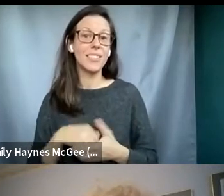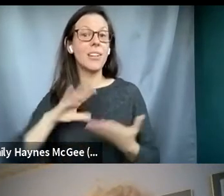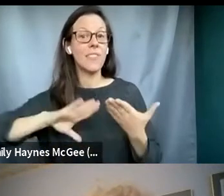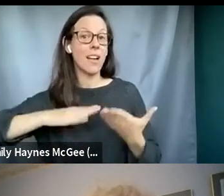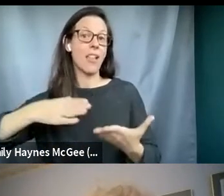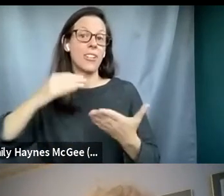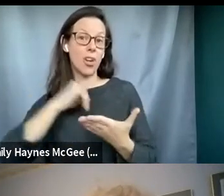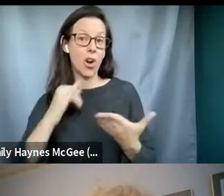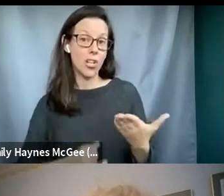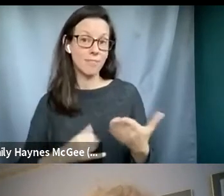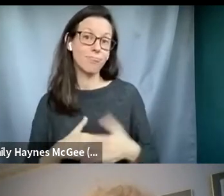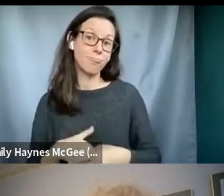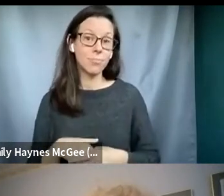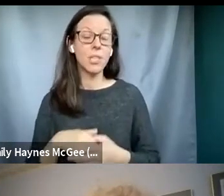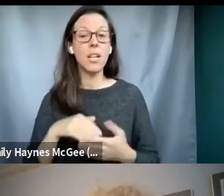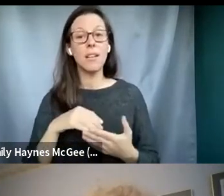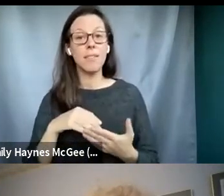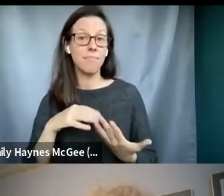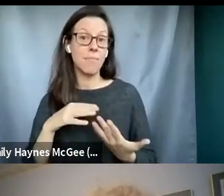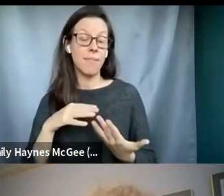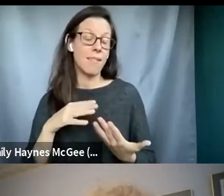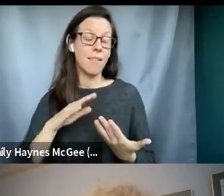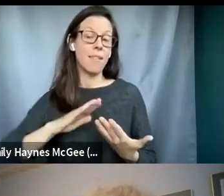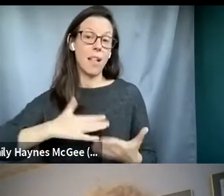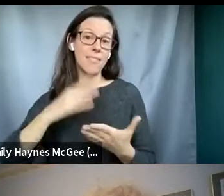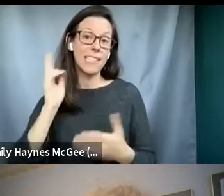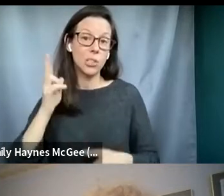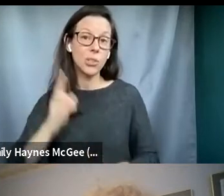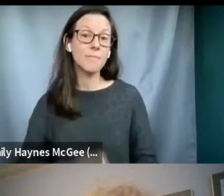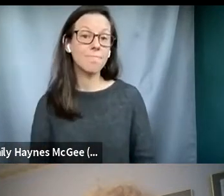Yeah, so culinary arts can manifest in all kinds of ways.